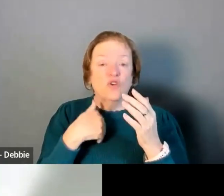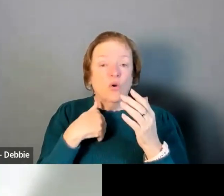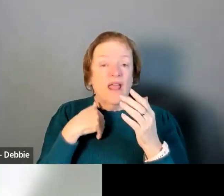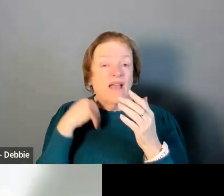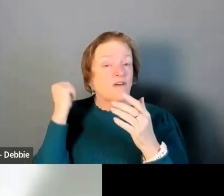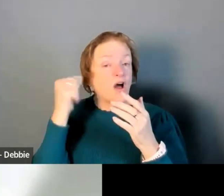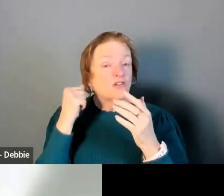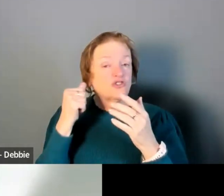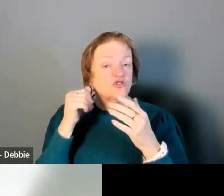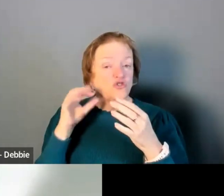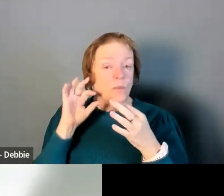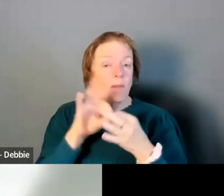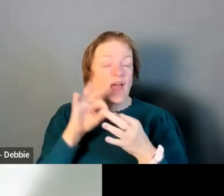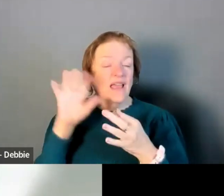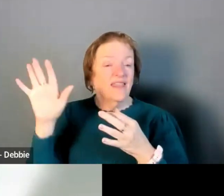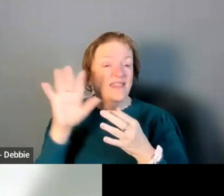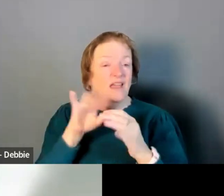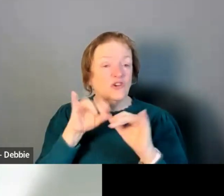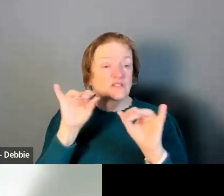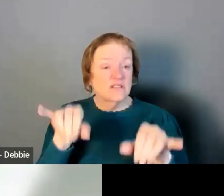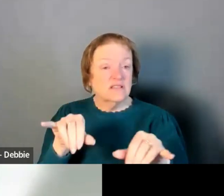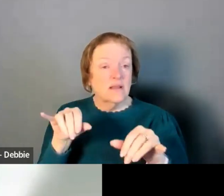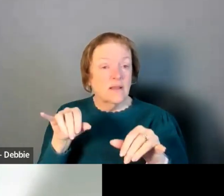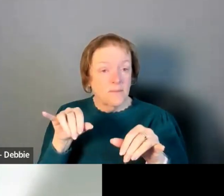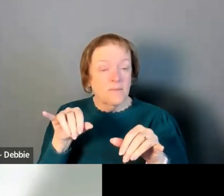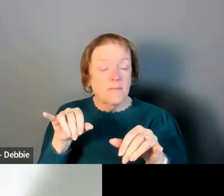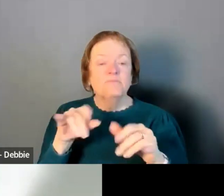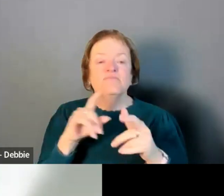system and get that automatically, then obviously you have to do that.